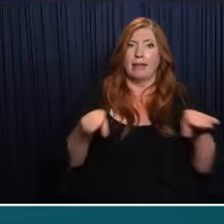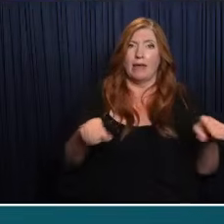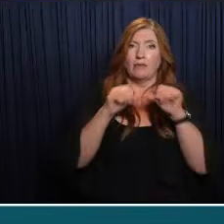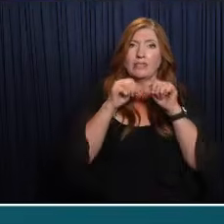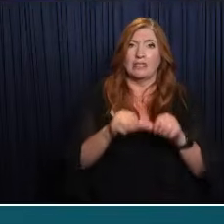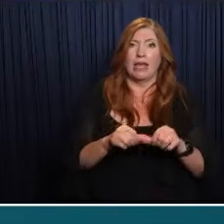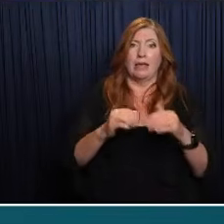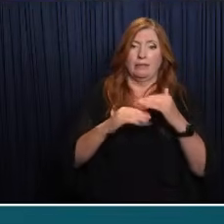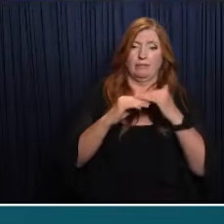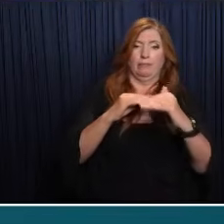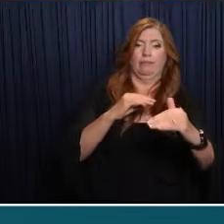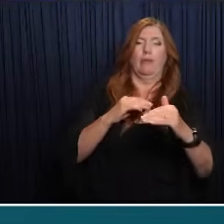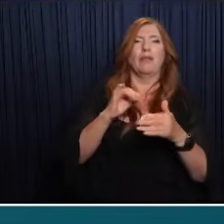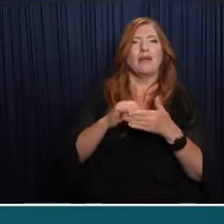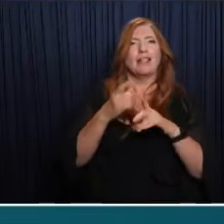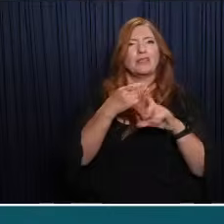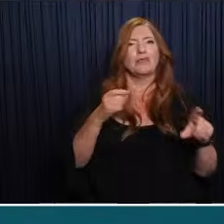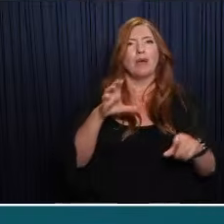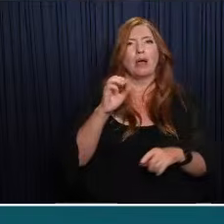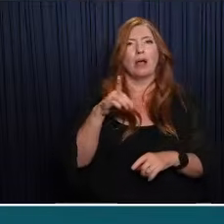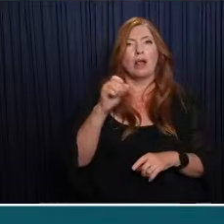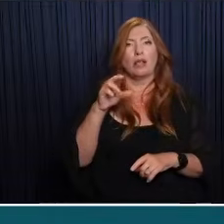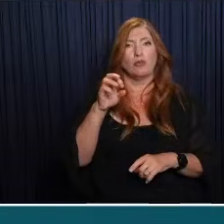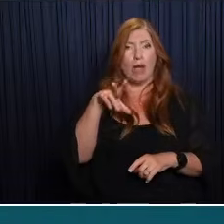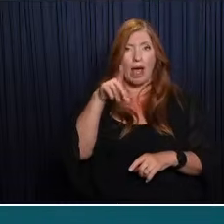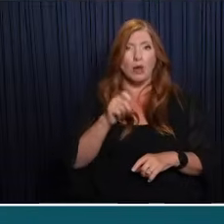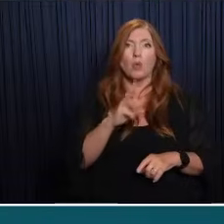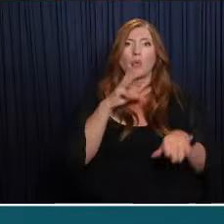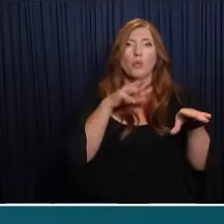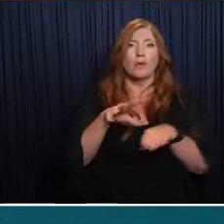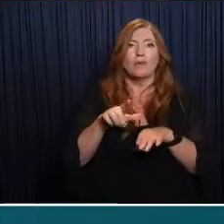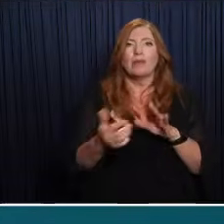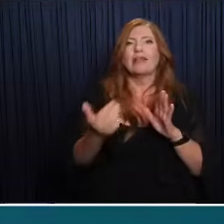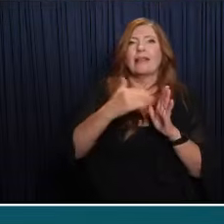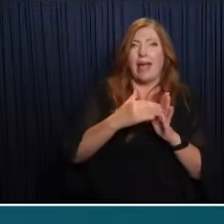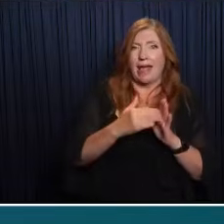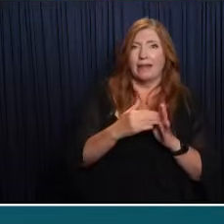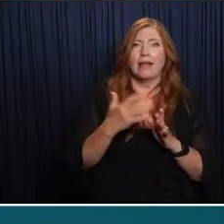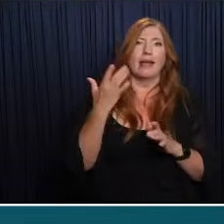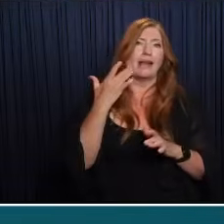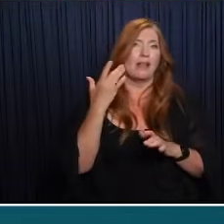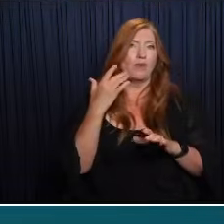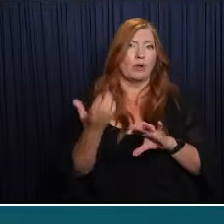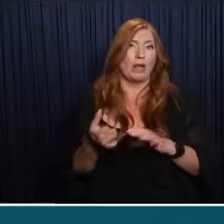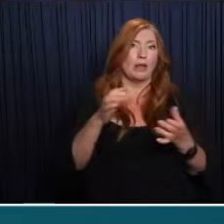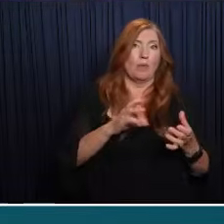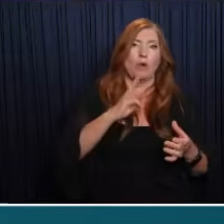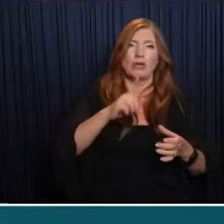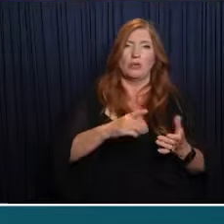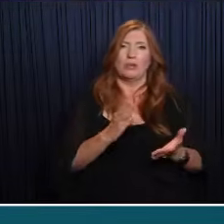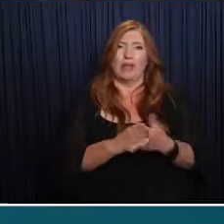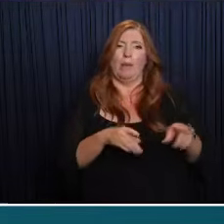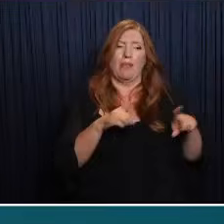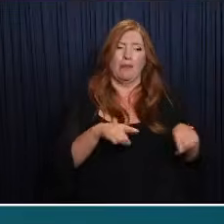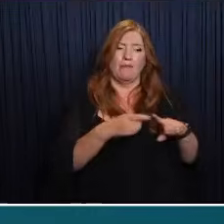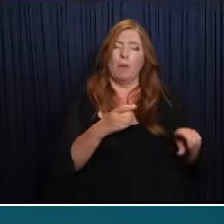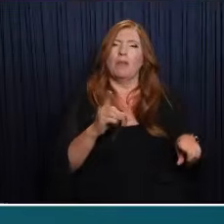TO KEEP FULL. WE NEED TO MAKE SURE OUR LAKE LEVELS STAY ADEQUATE. THIS COMES FROM WHERE THE